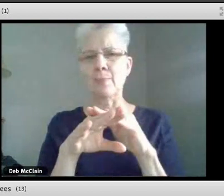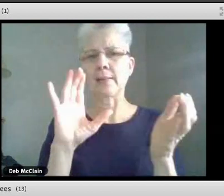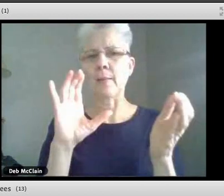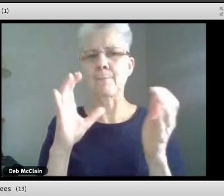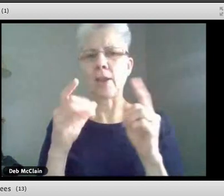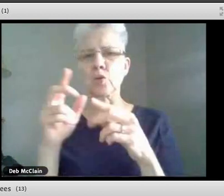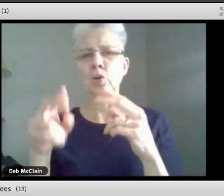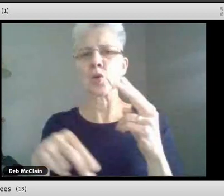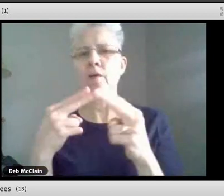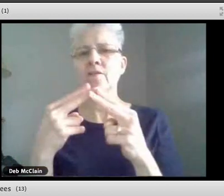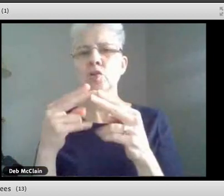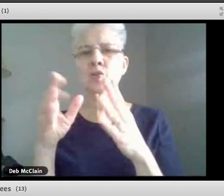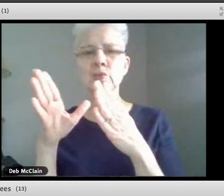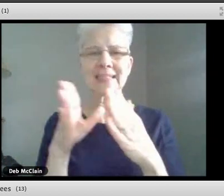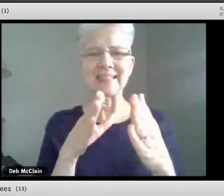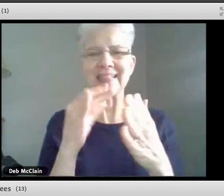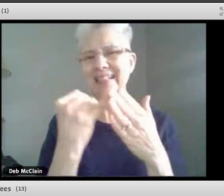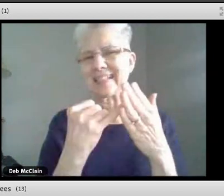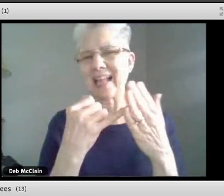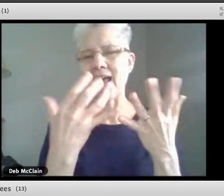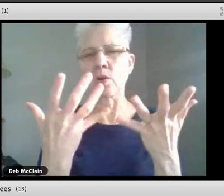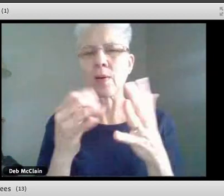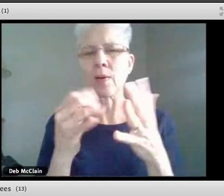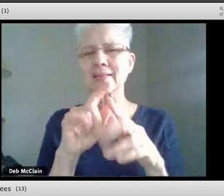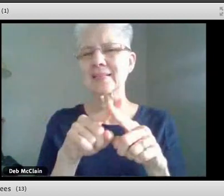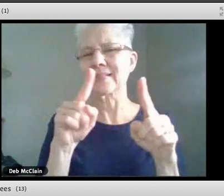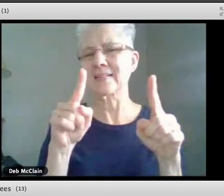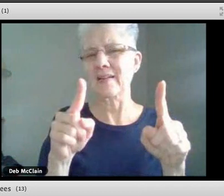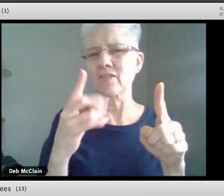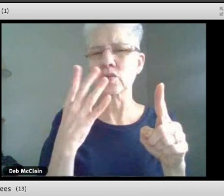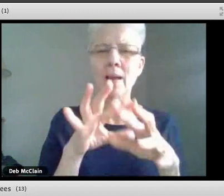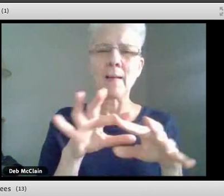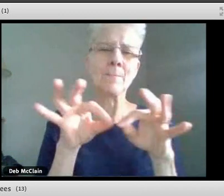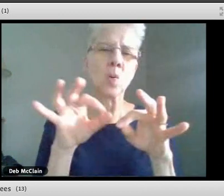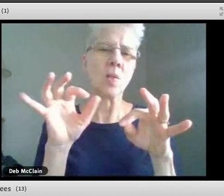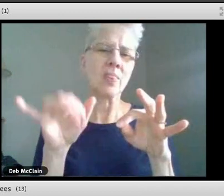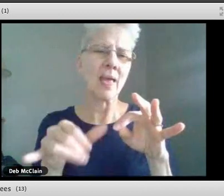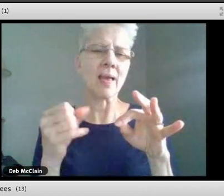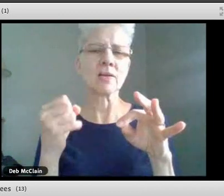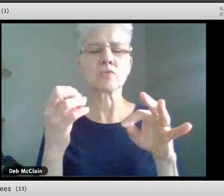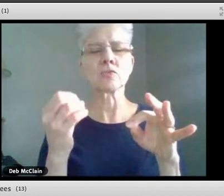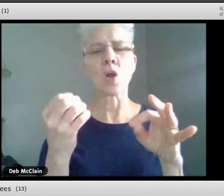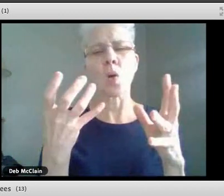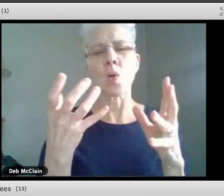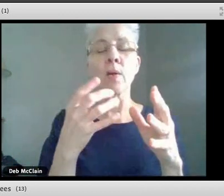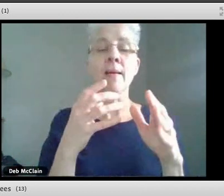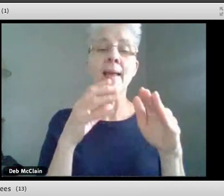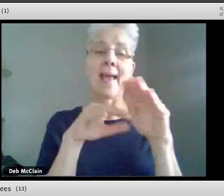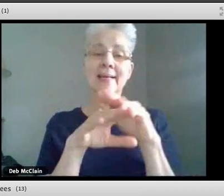and, you know, what's the difference, and why is that important? So accessibility focuses on the needs of people